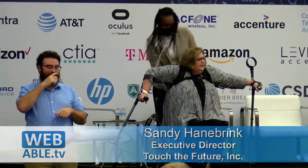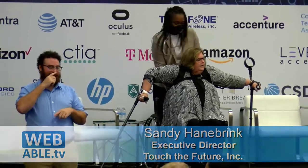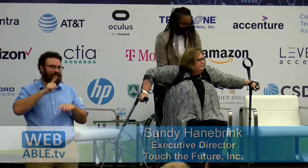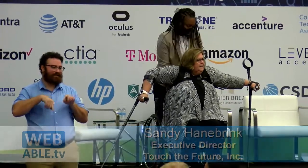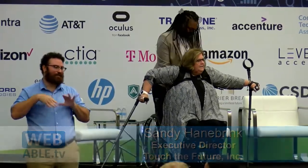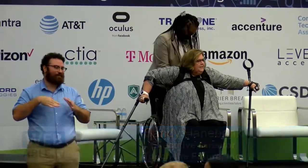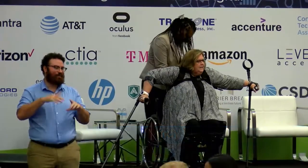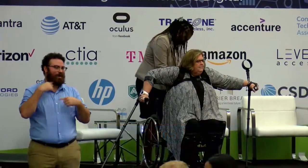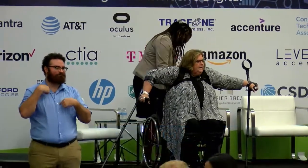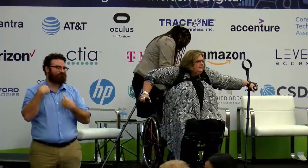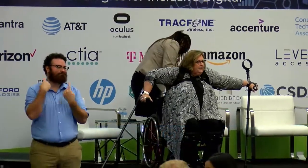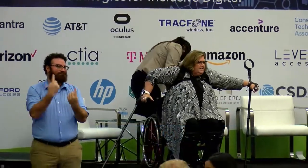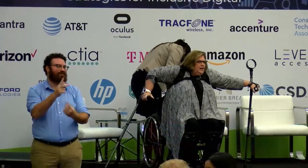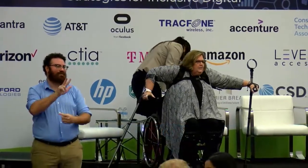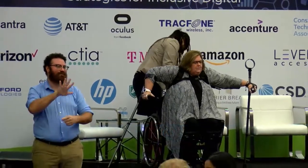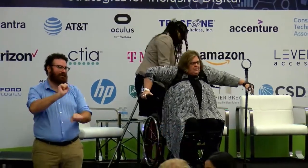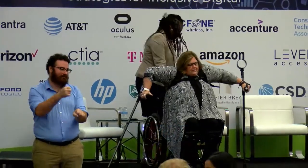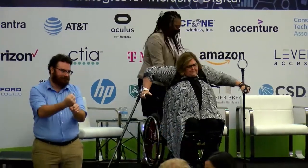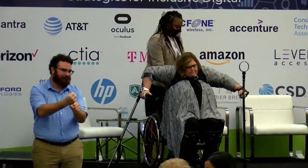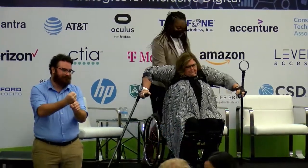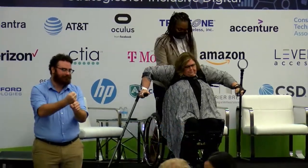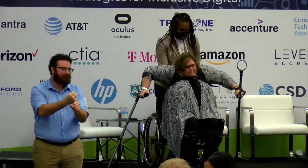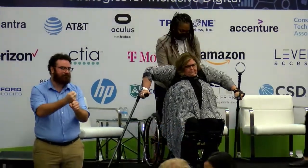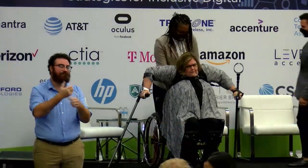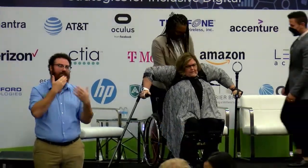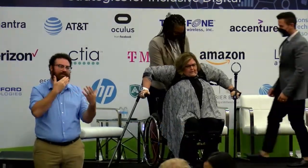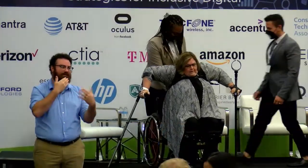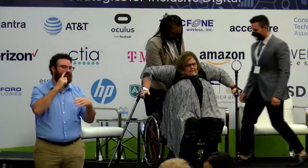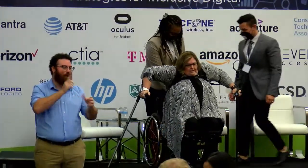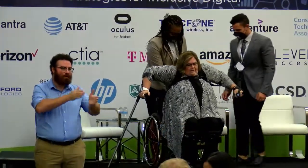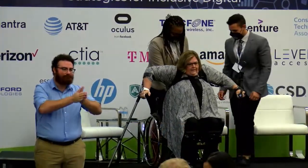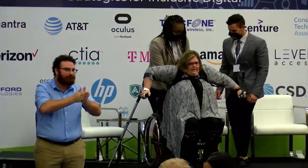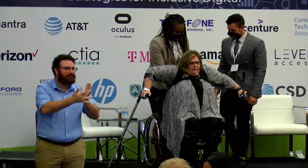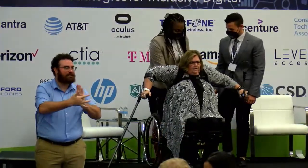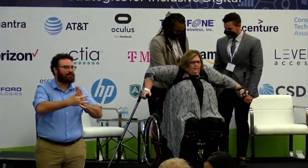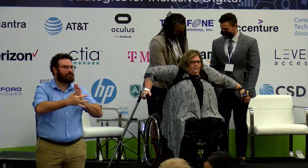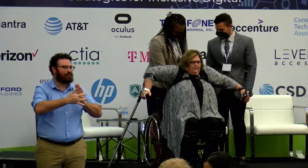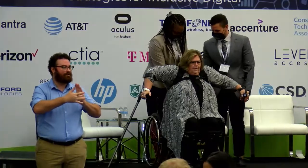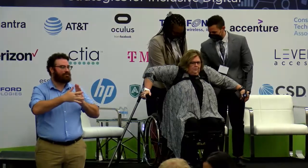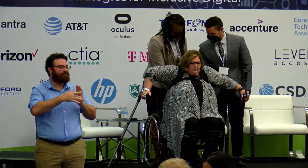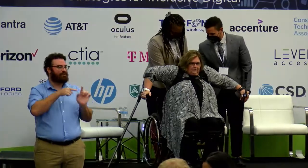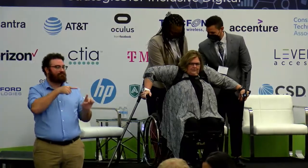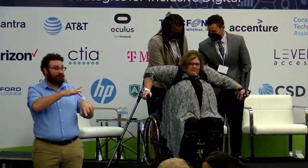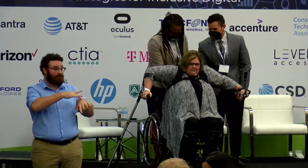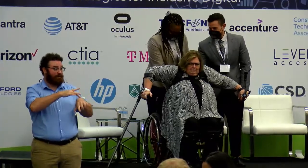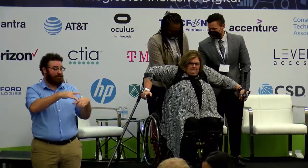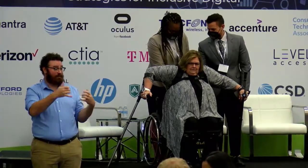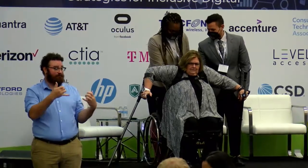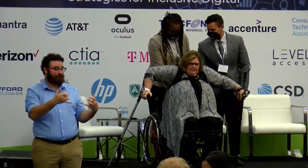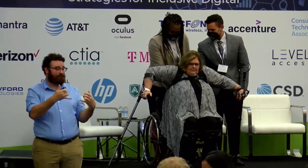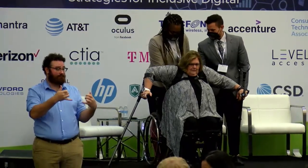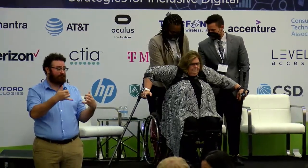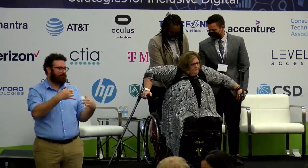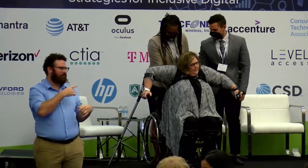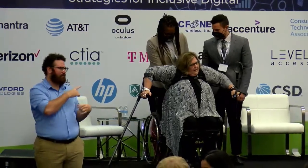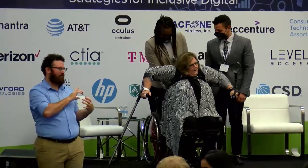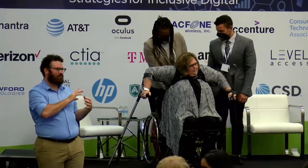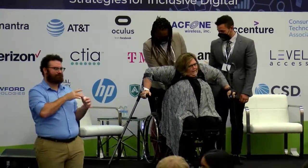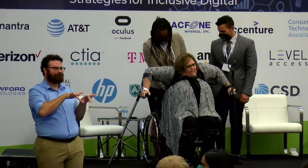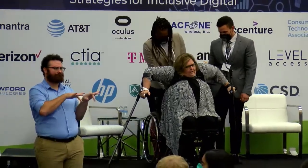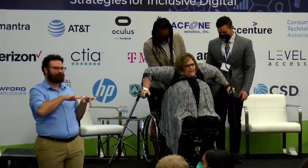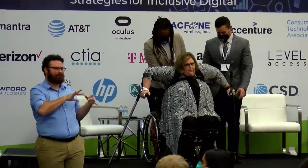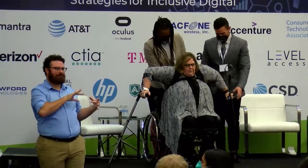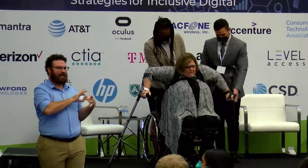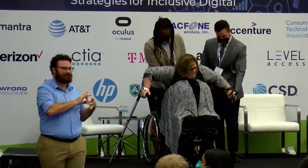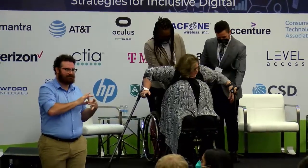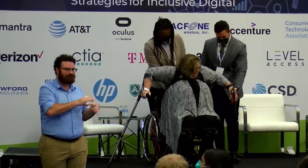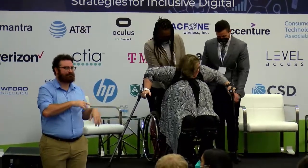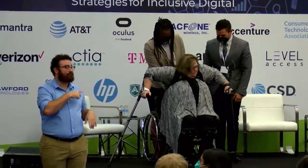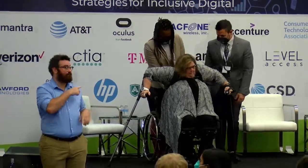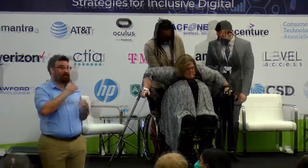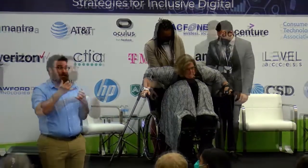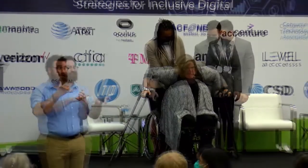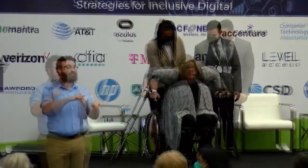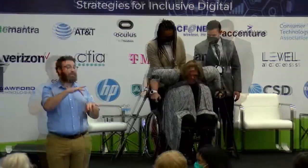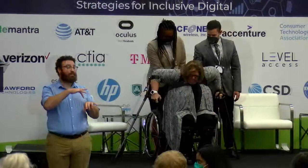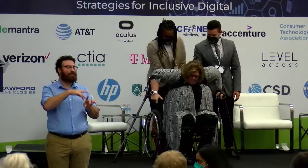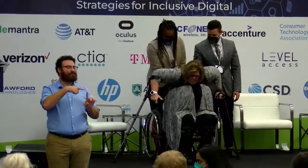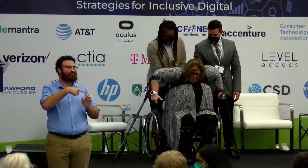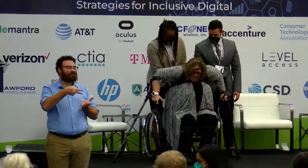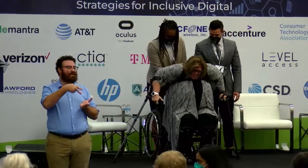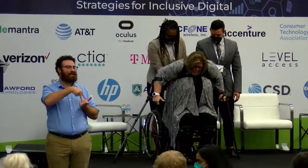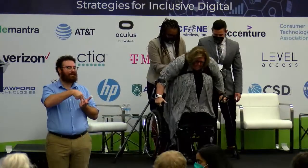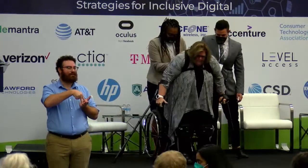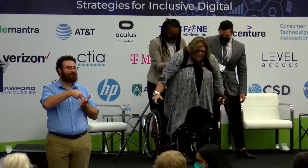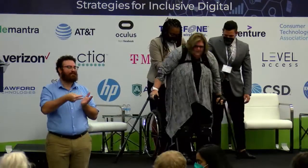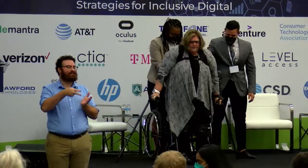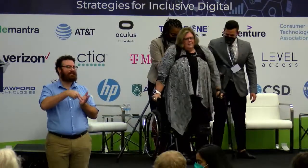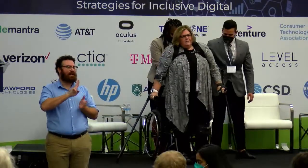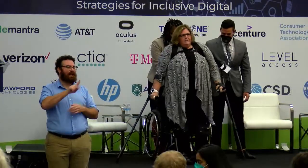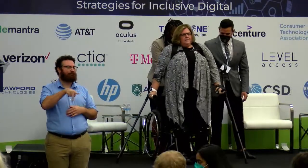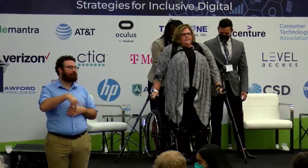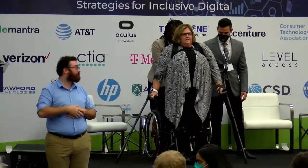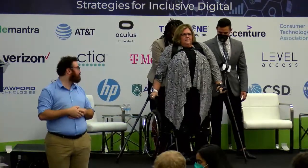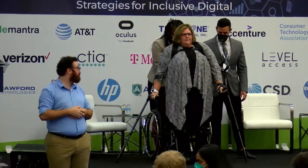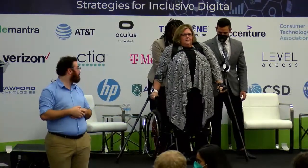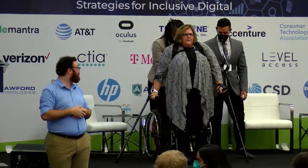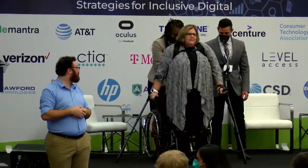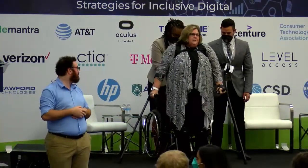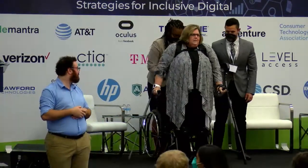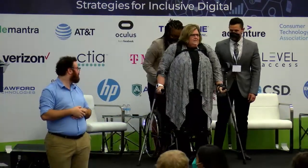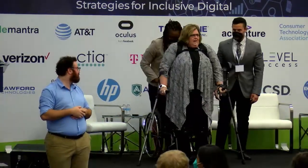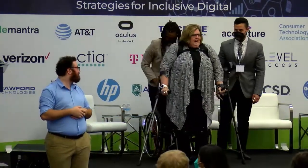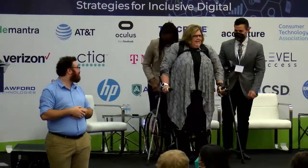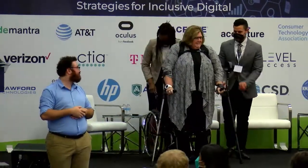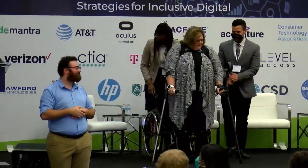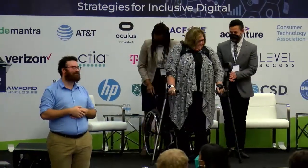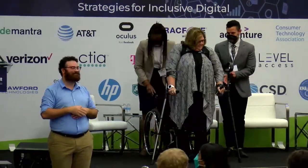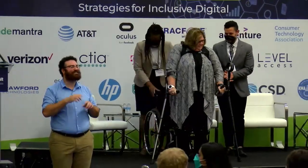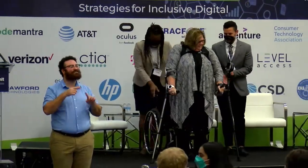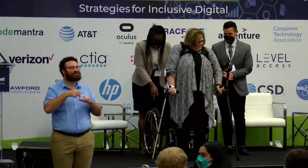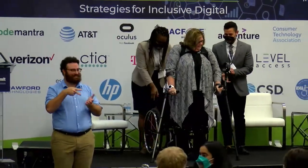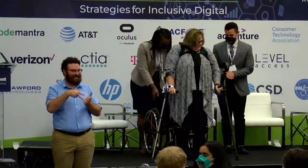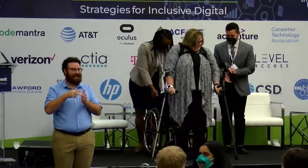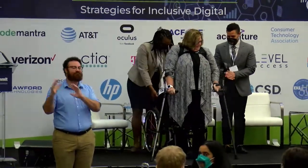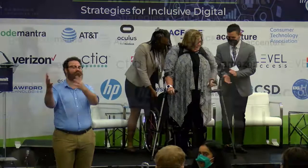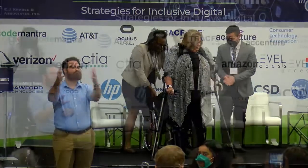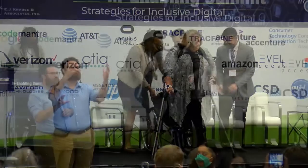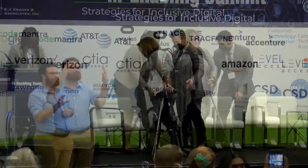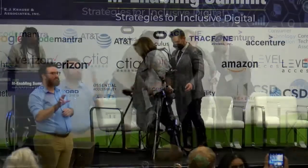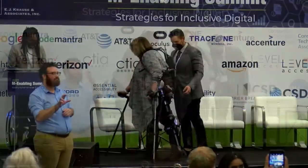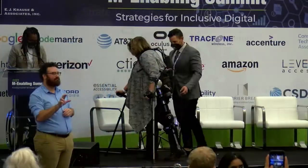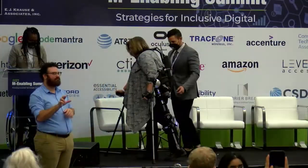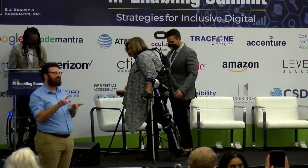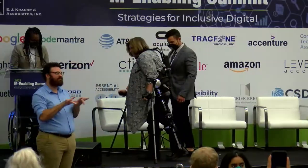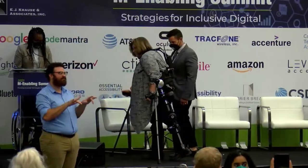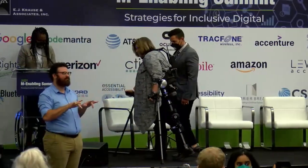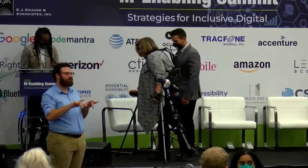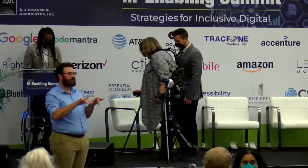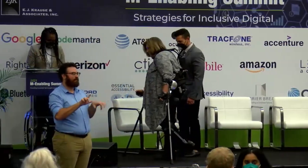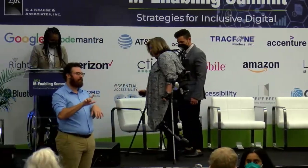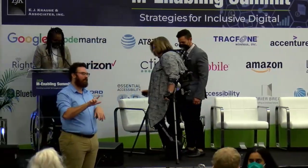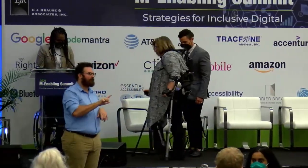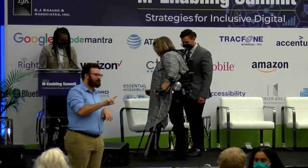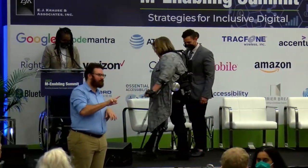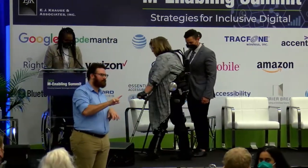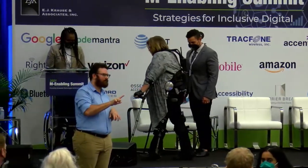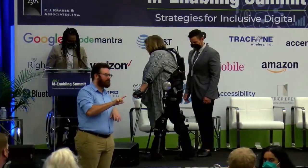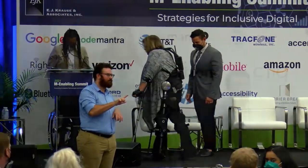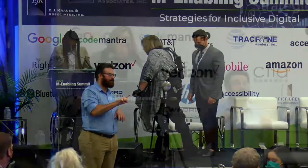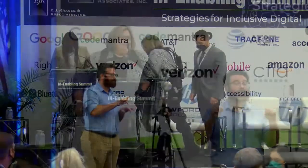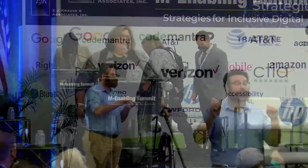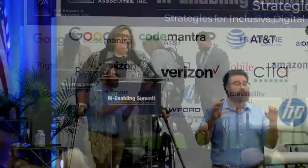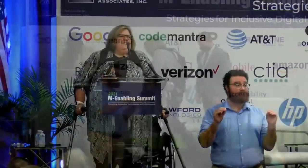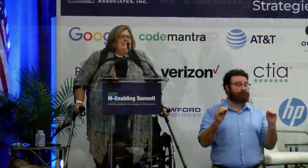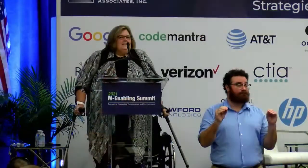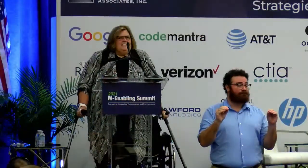And thanks to innovative technologies that are available, I'm now able to stand